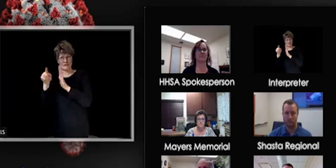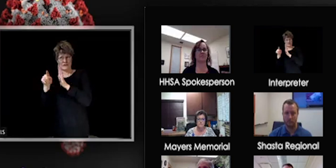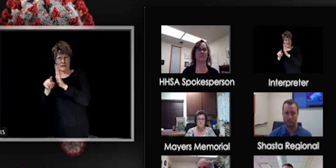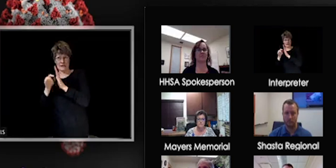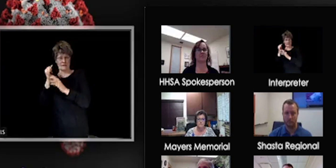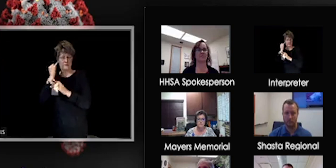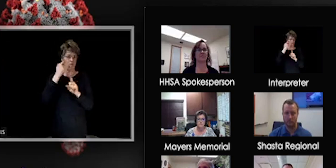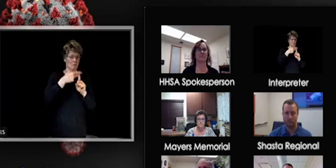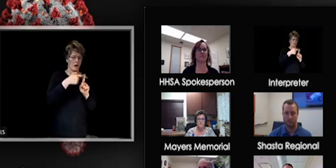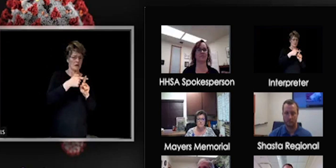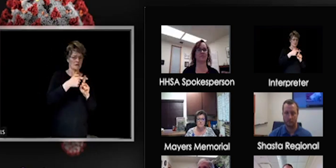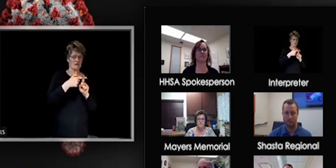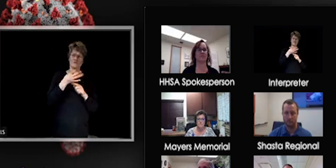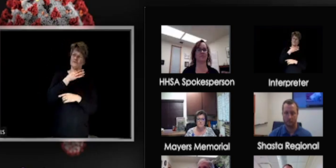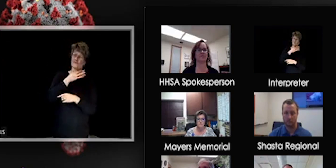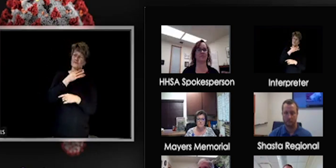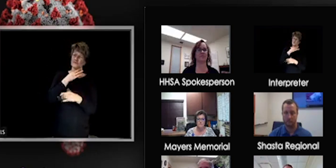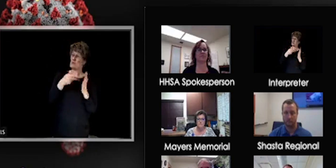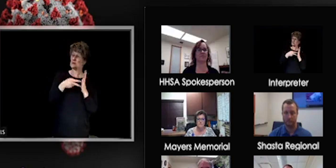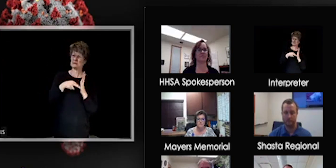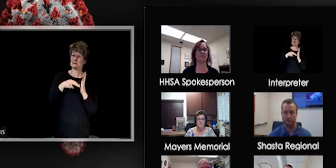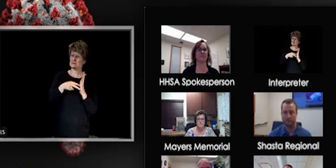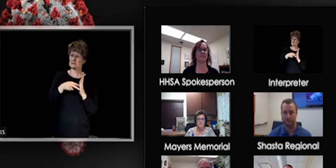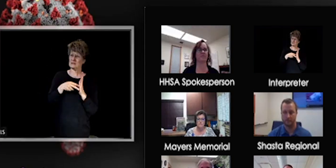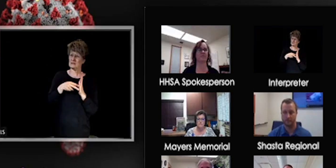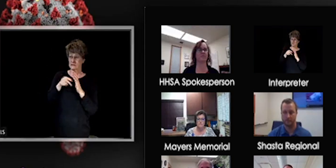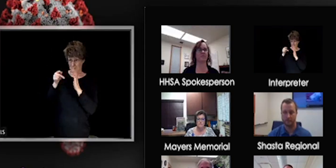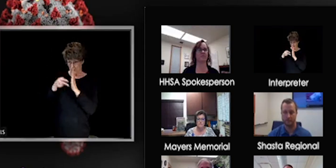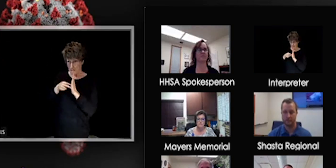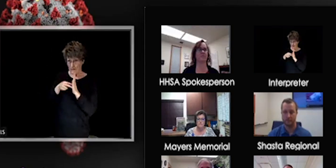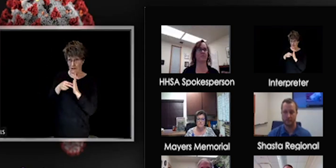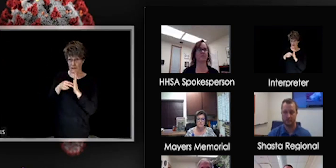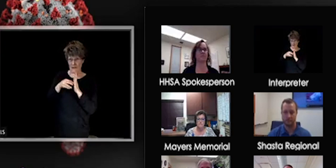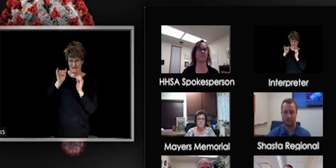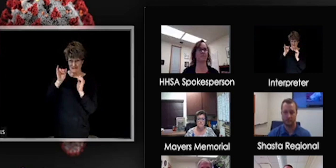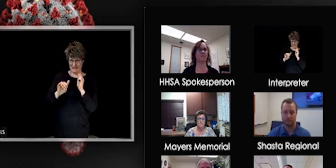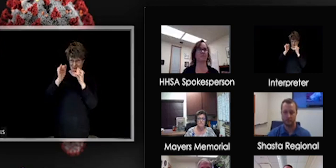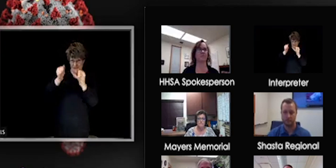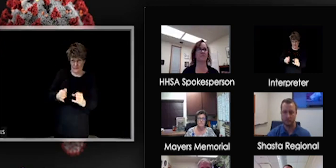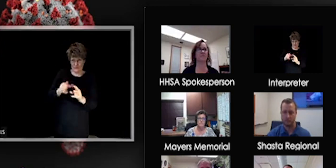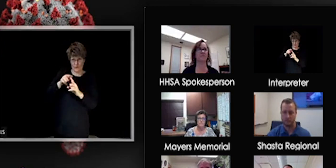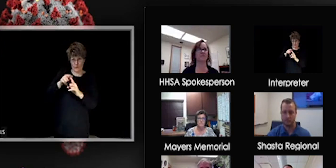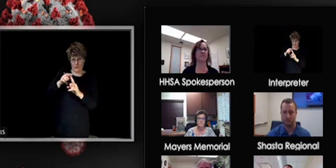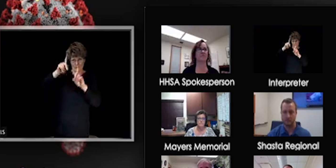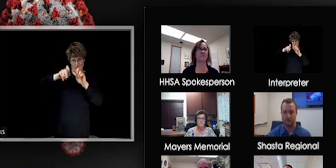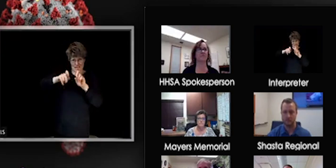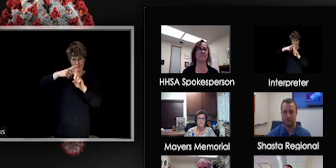what does that mean?” “Does that mean that I’m protected? Does that mean, oh I